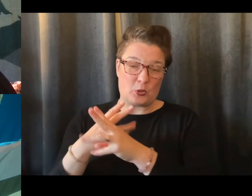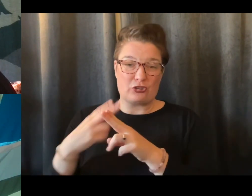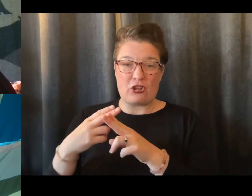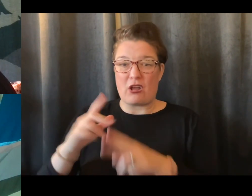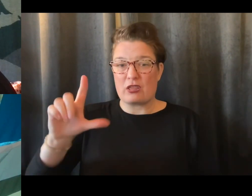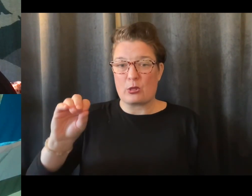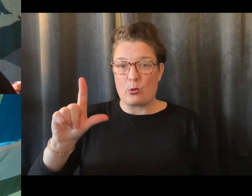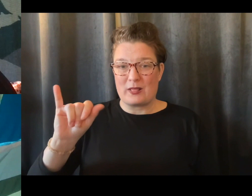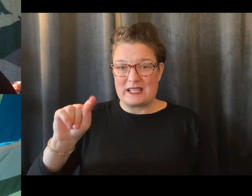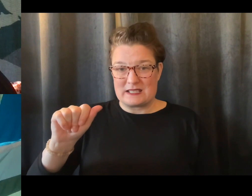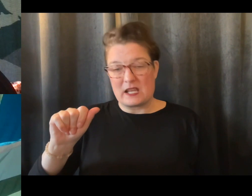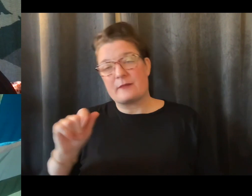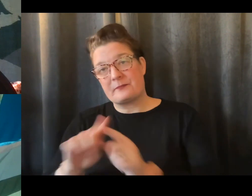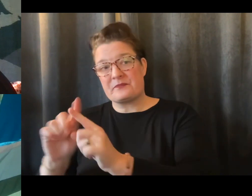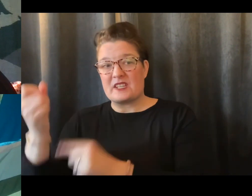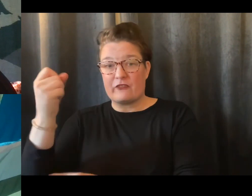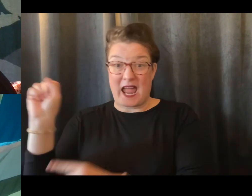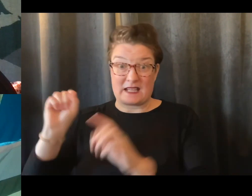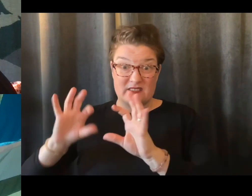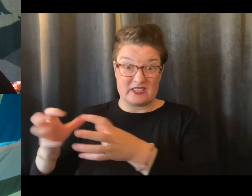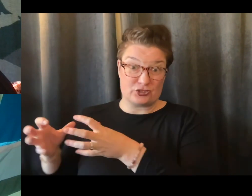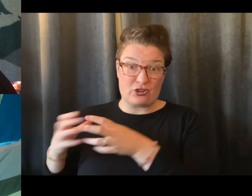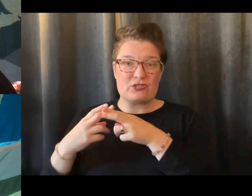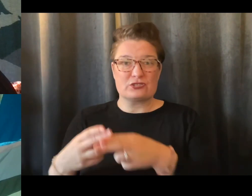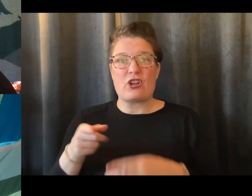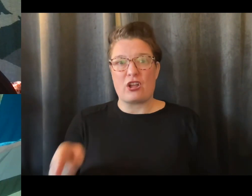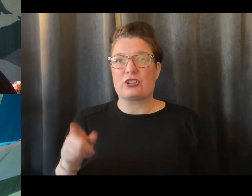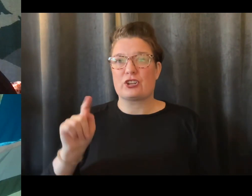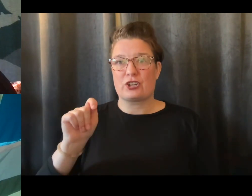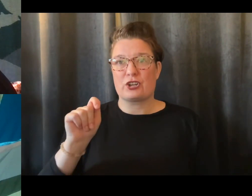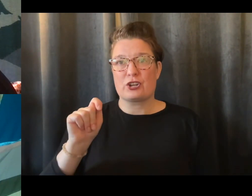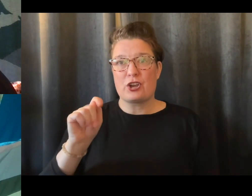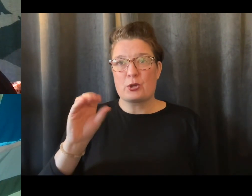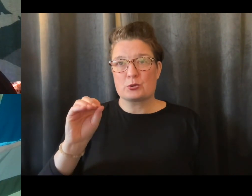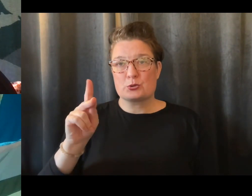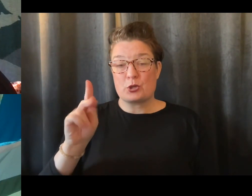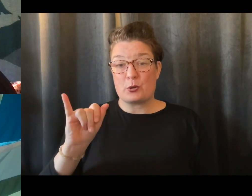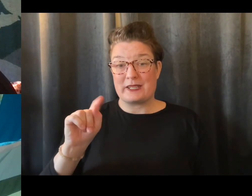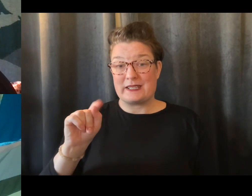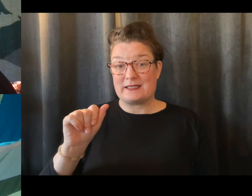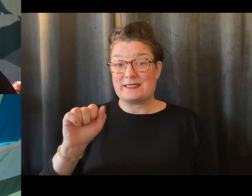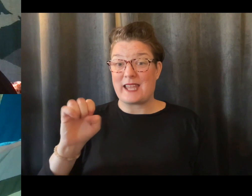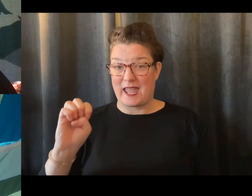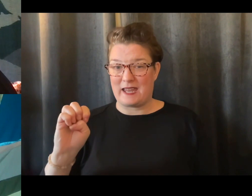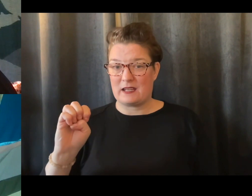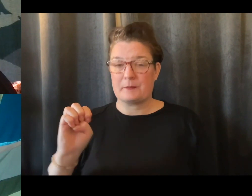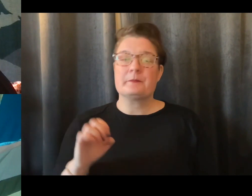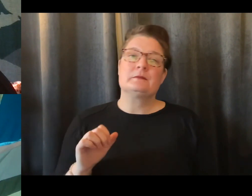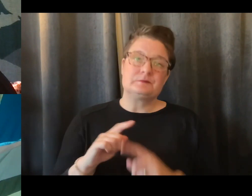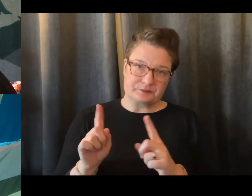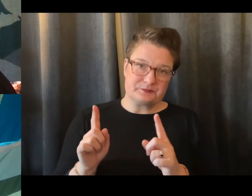but this has been a huge work, that people have undergone for years.